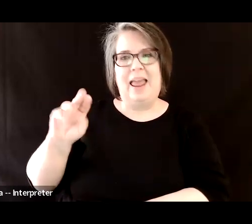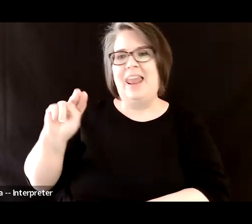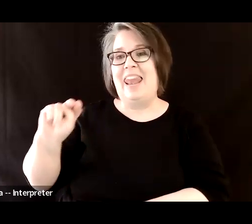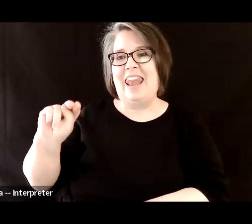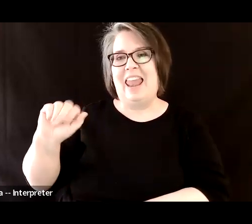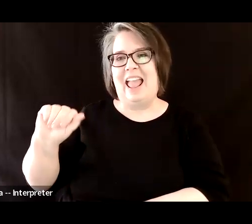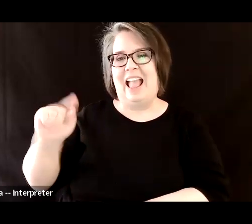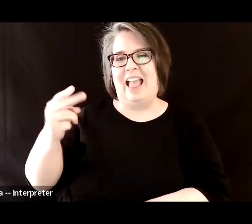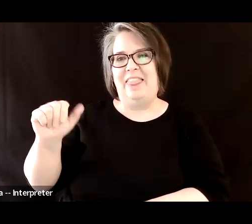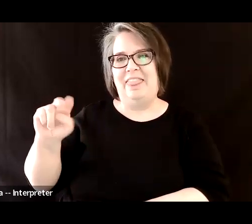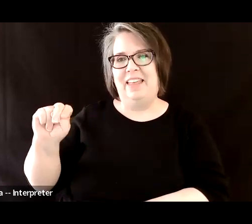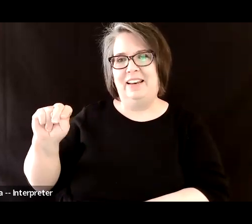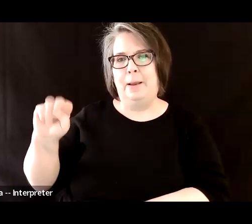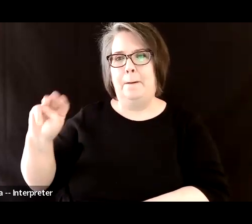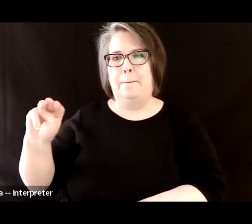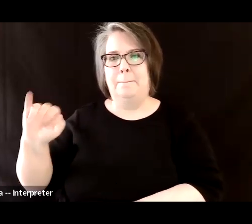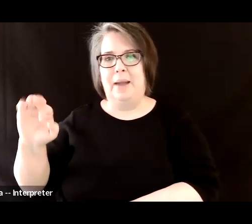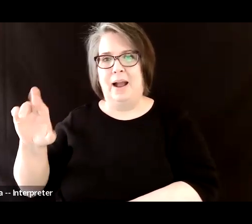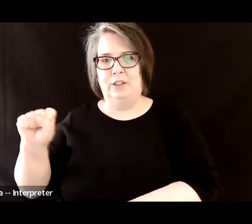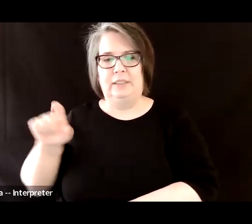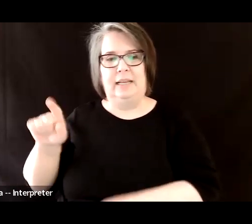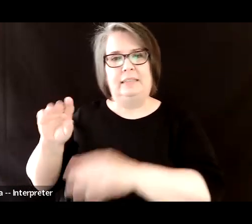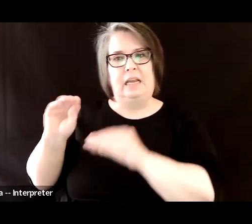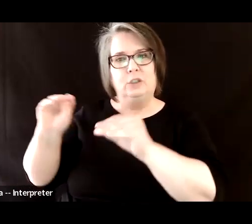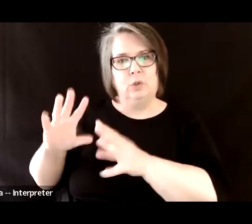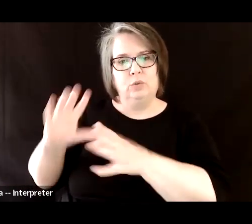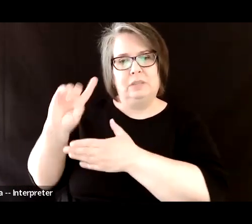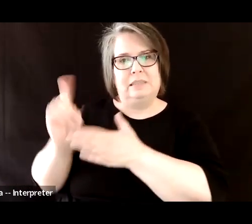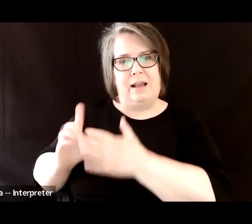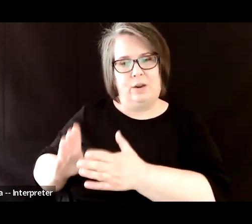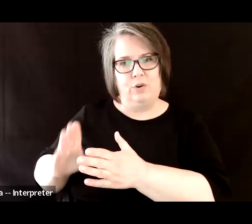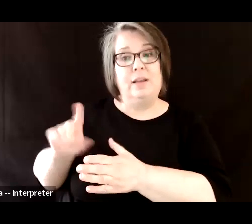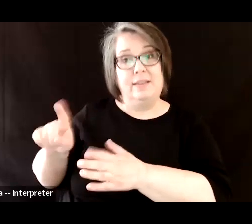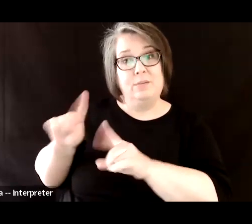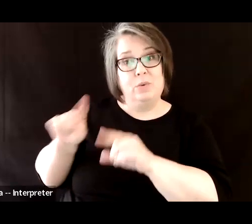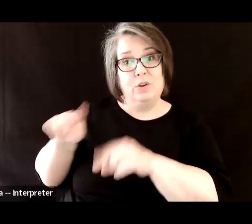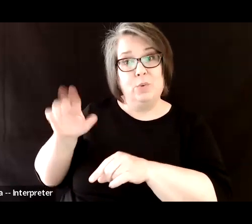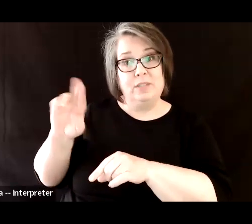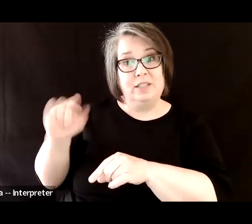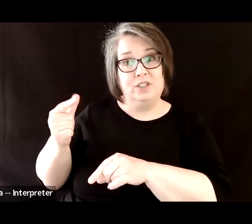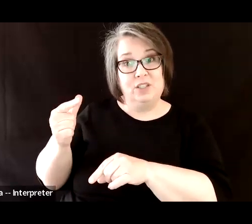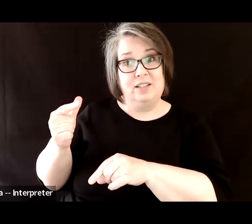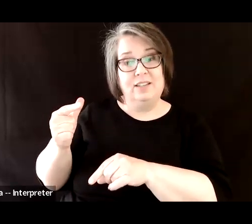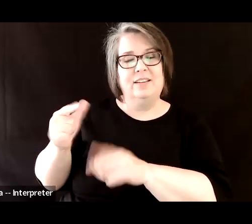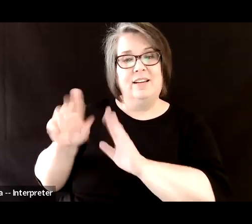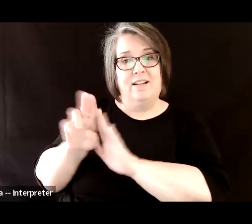instructional designer at UNCG. He attended UNCG as an undergraduate with North Carolina teaching Fellows